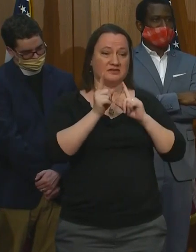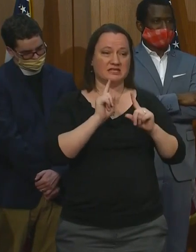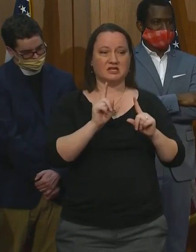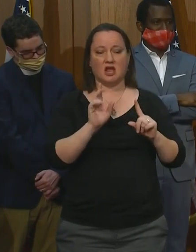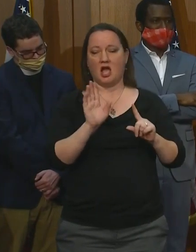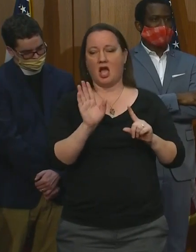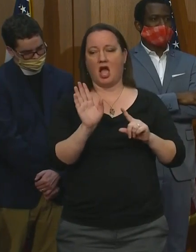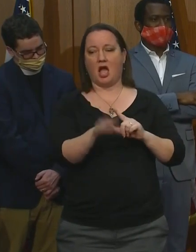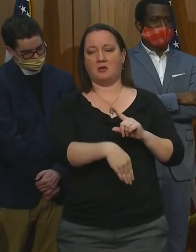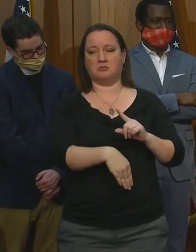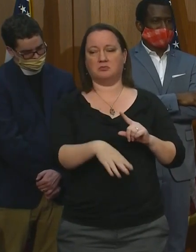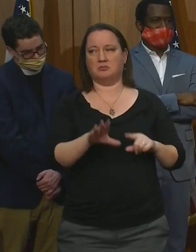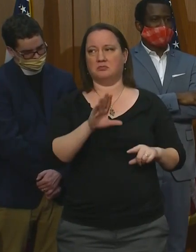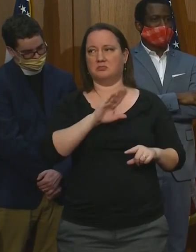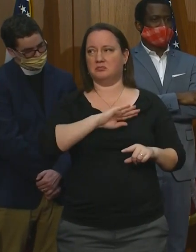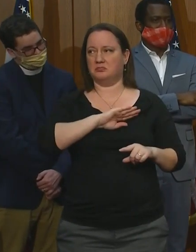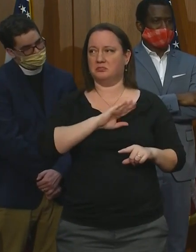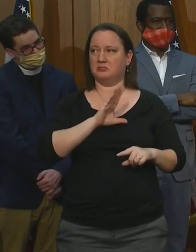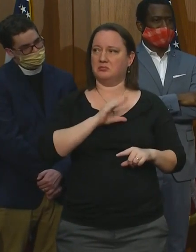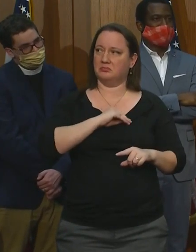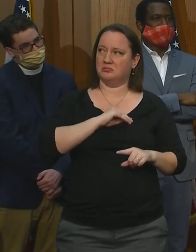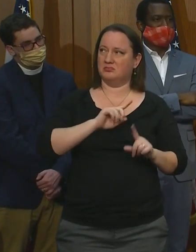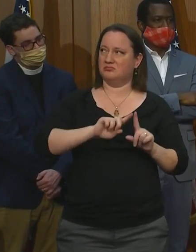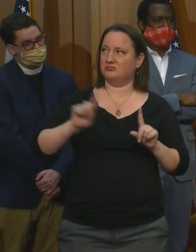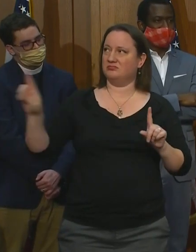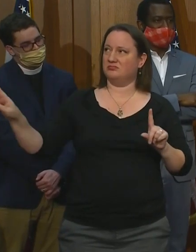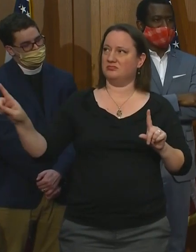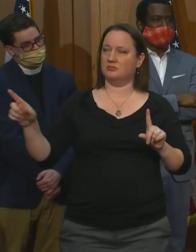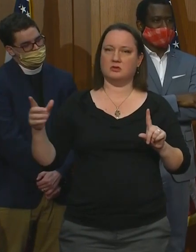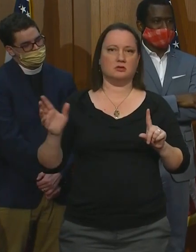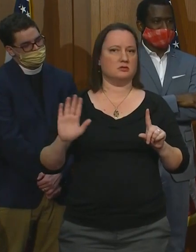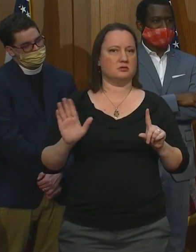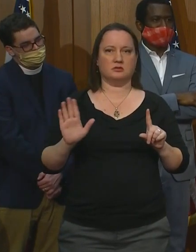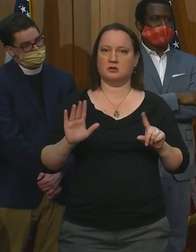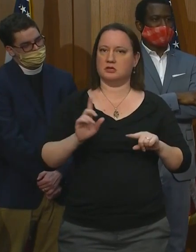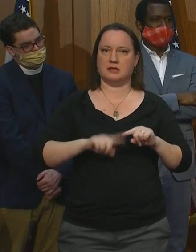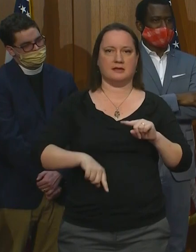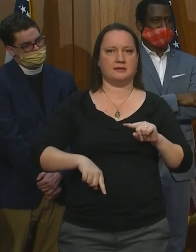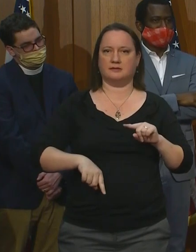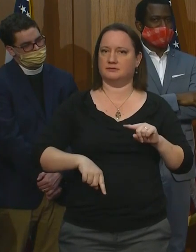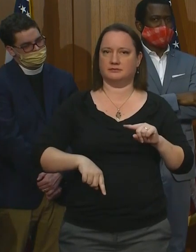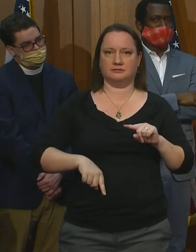AWAY FROM RACE THIS DIALOGUE